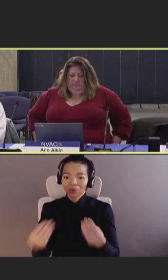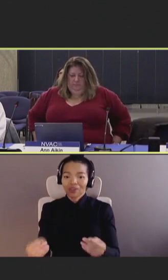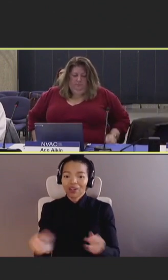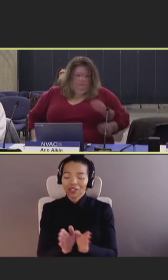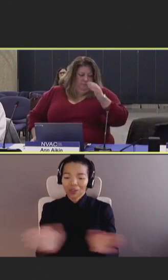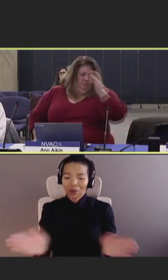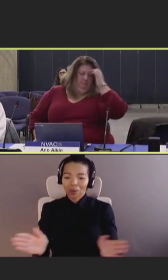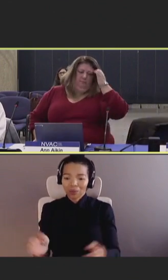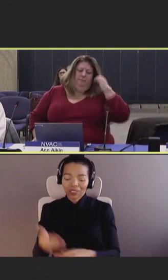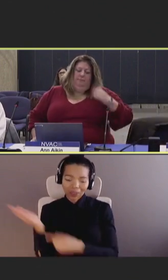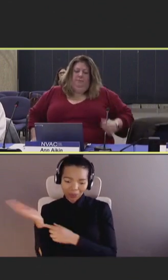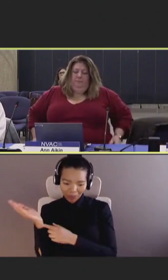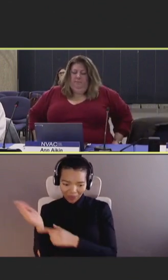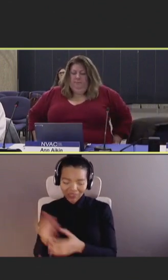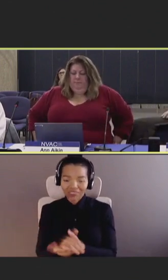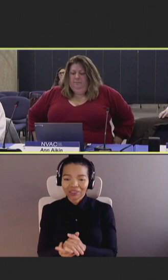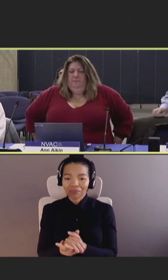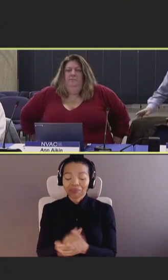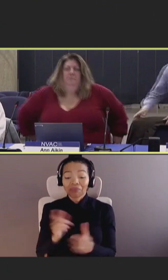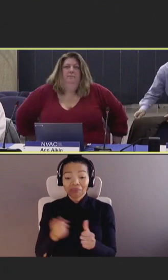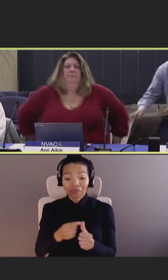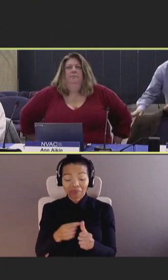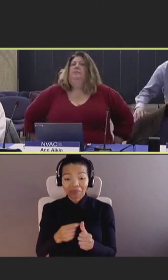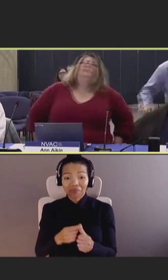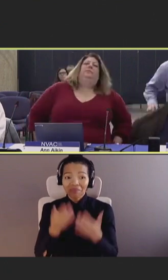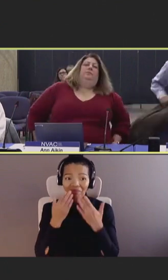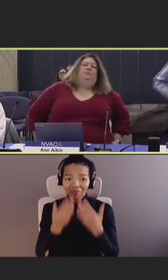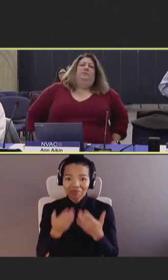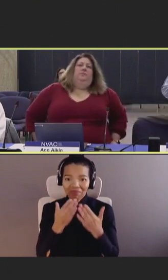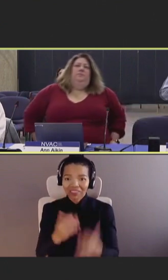I would like to start out by thanking the committee members for your time and